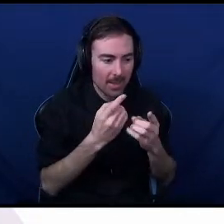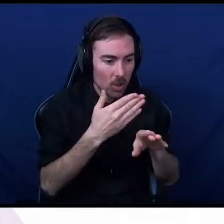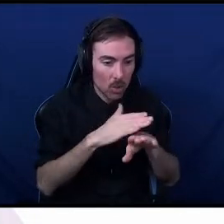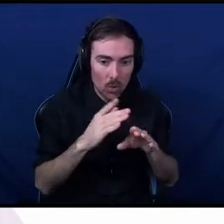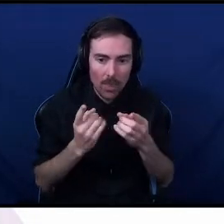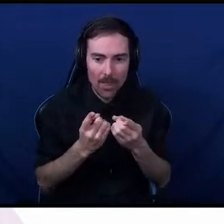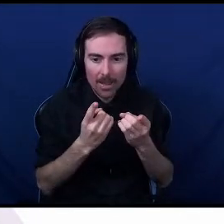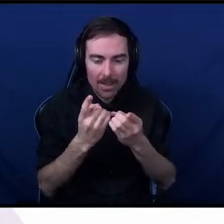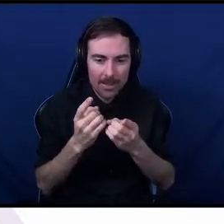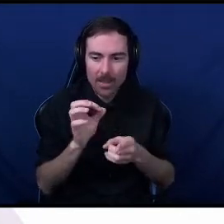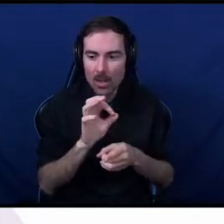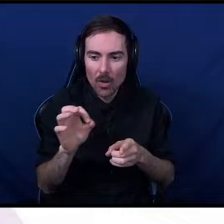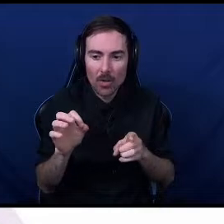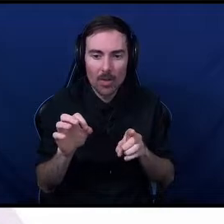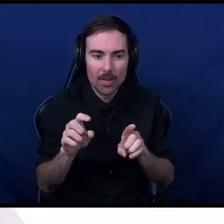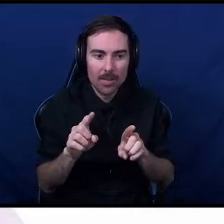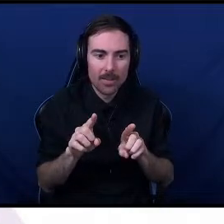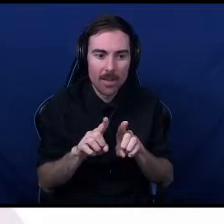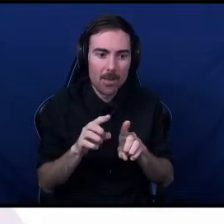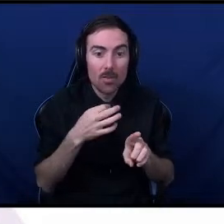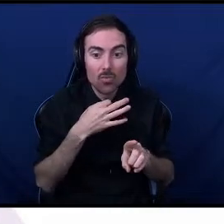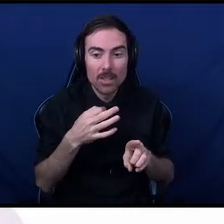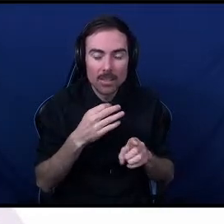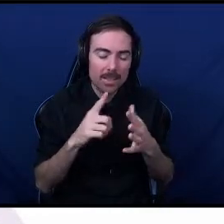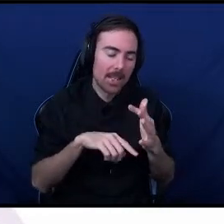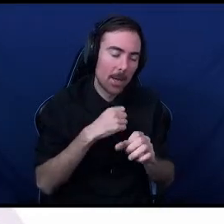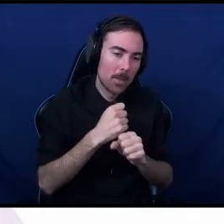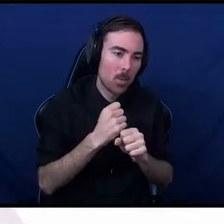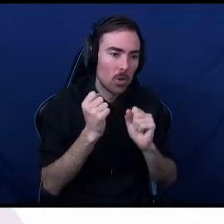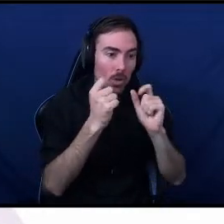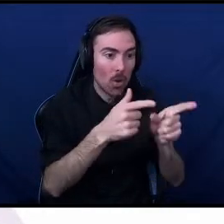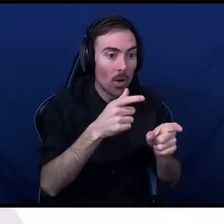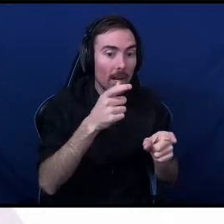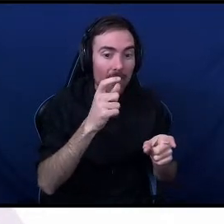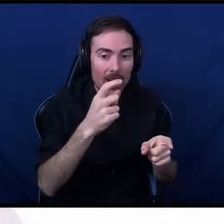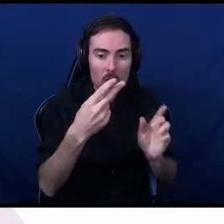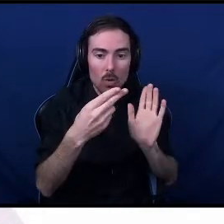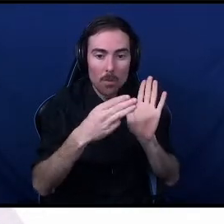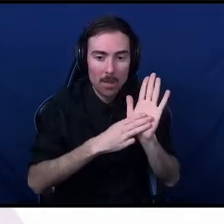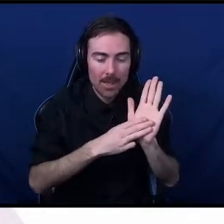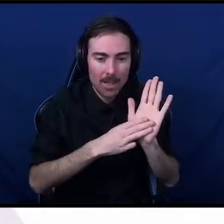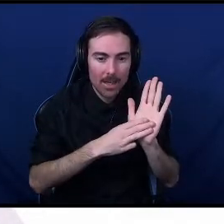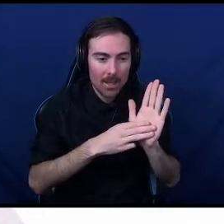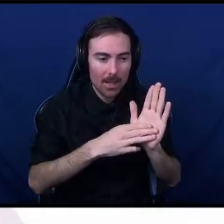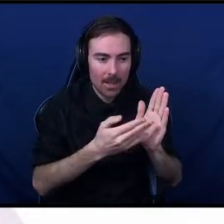like so, go into a cafe, for example, the two metre distancing meant that that there was space to move around, you